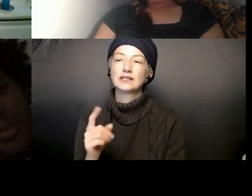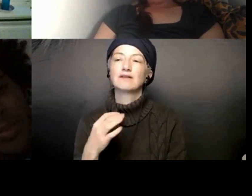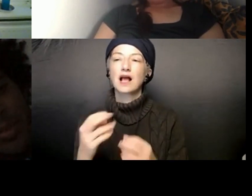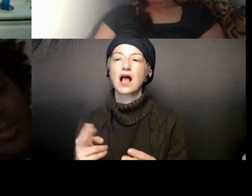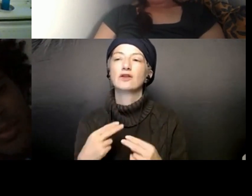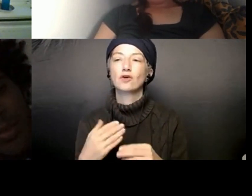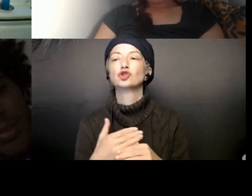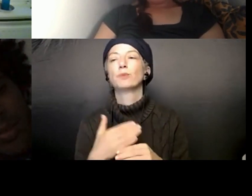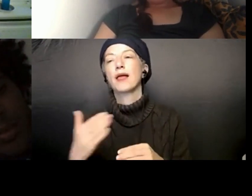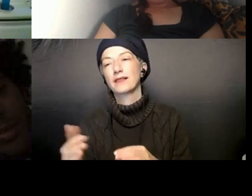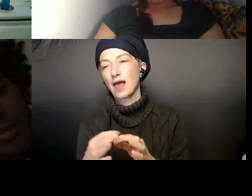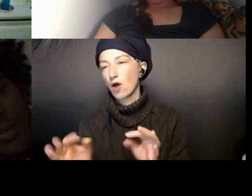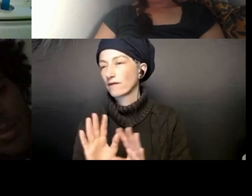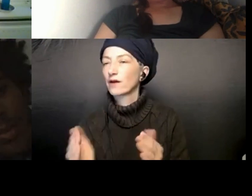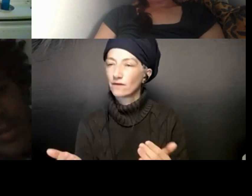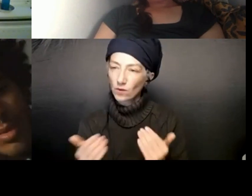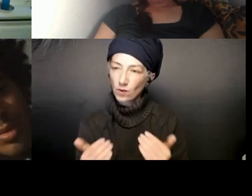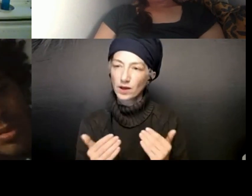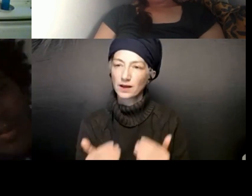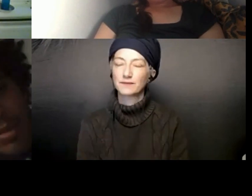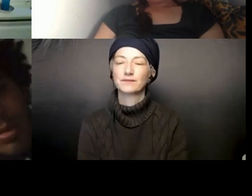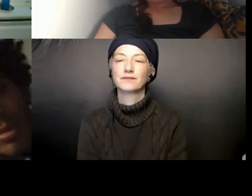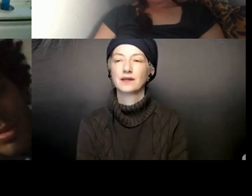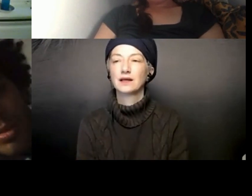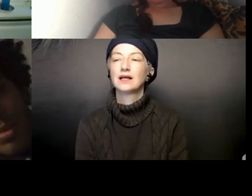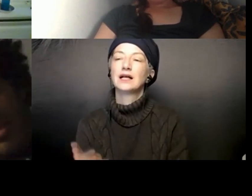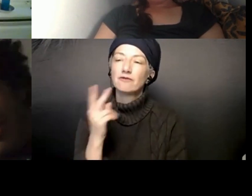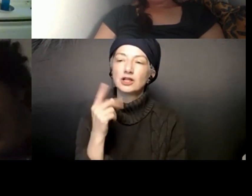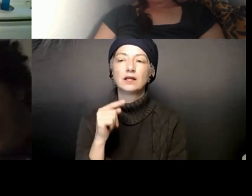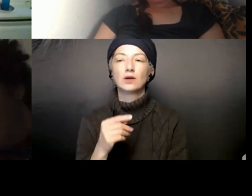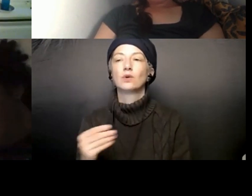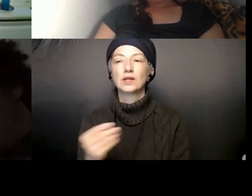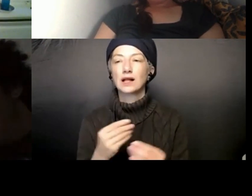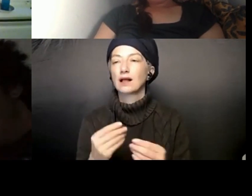even though I would like to continue this conversation endlessly.